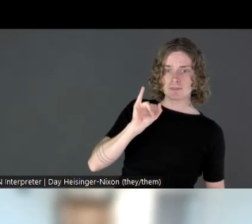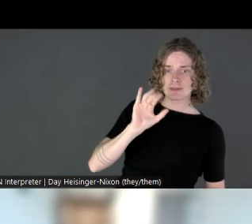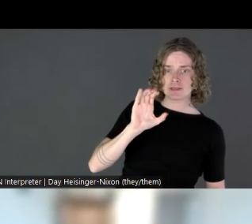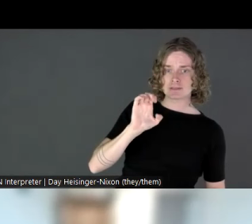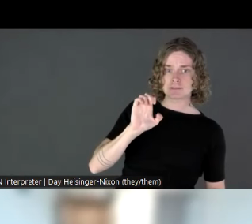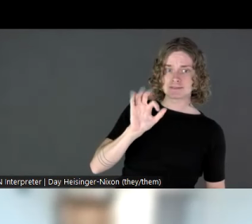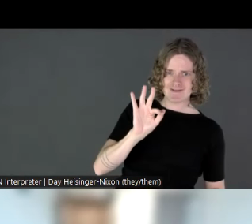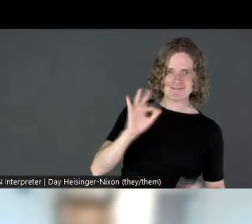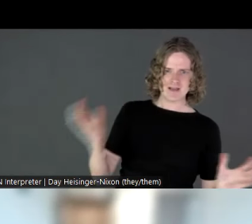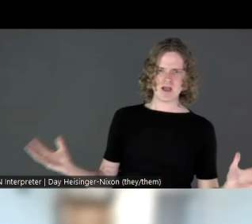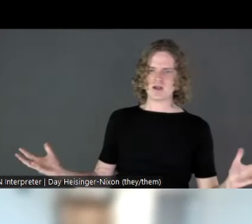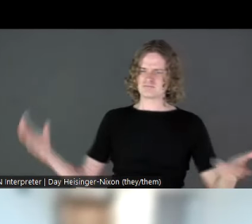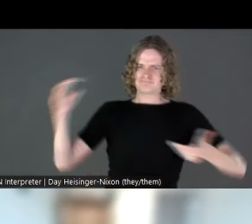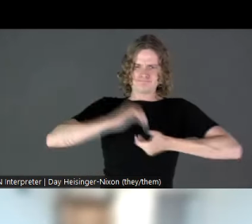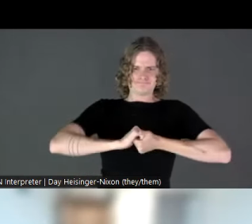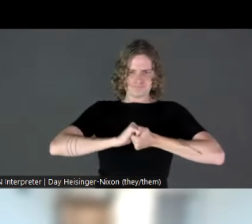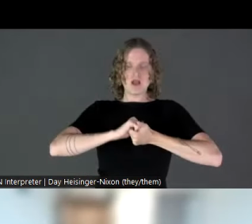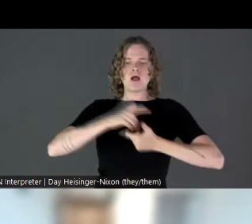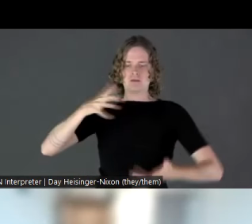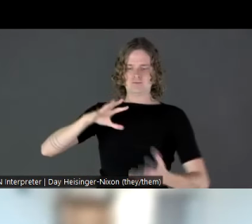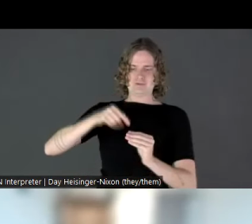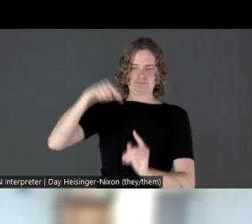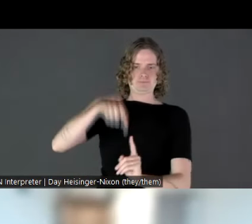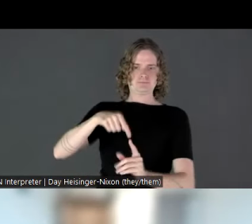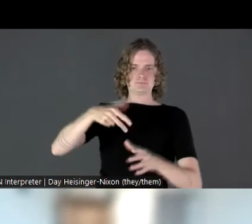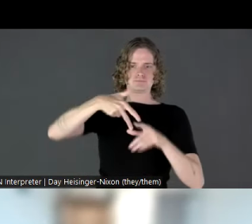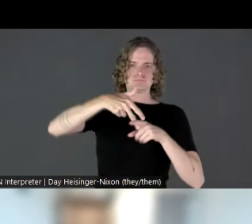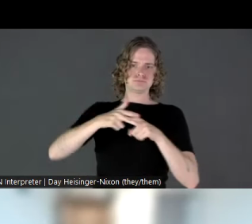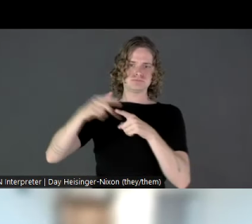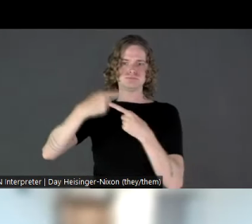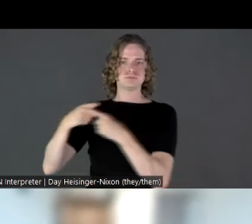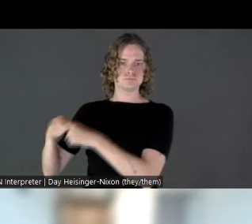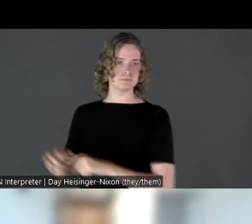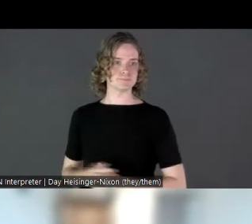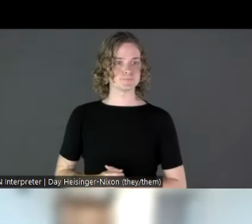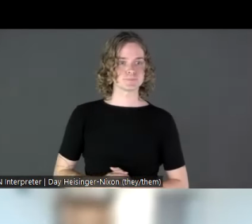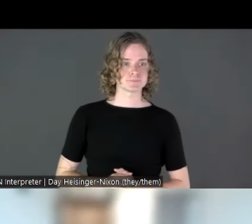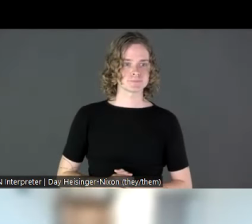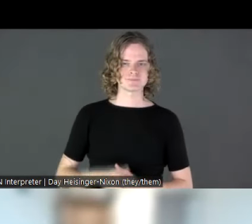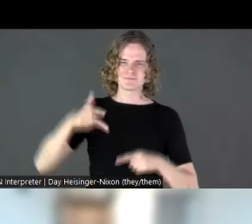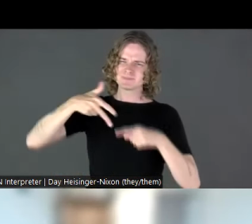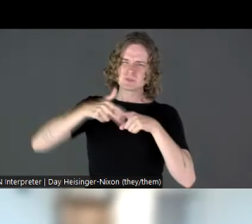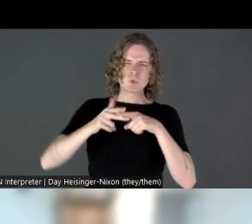Yeah, there we are. The toolkit was developed in response to feedback that we were getting from